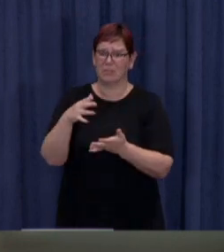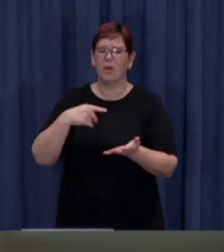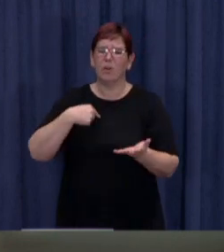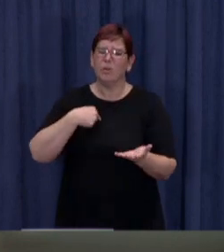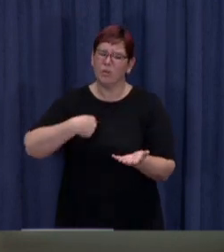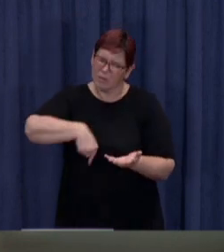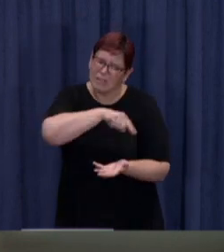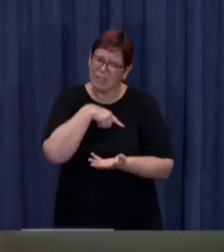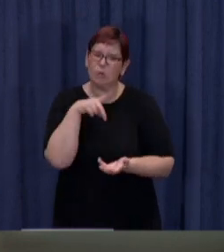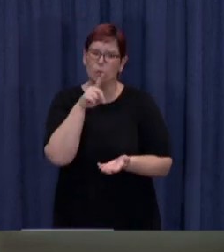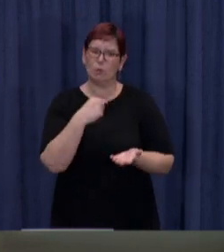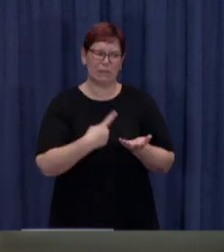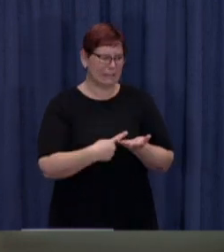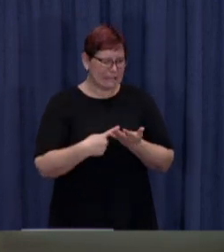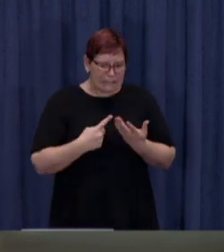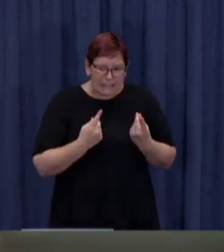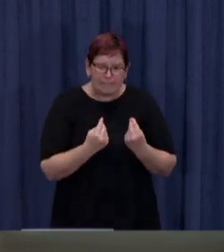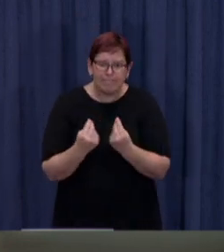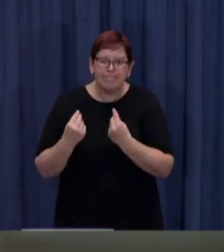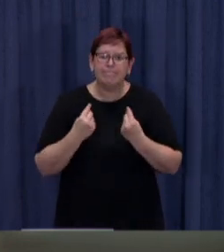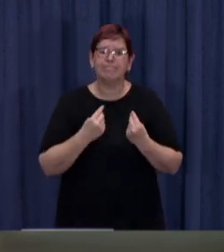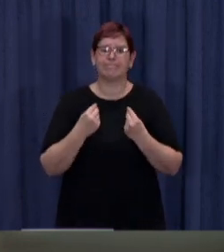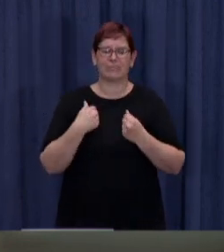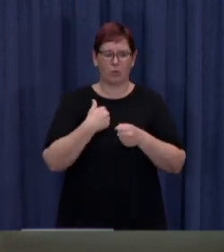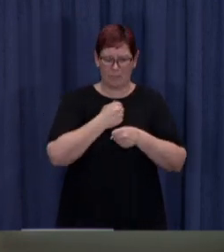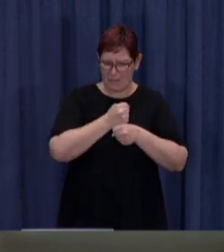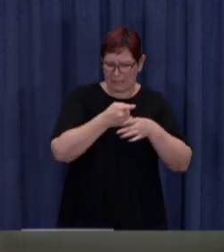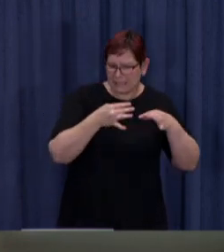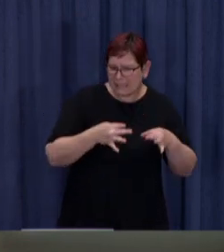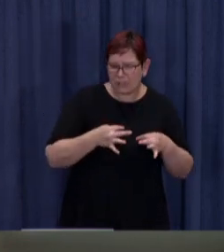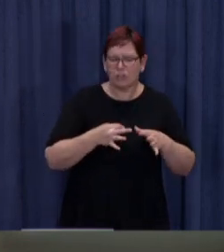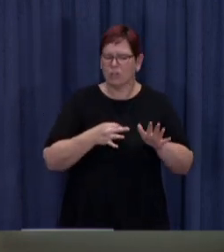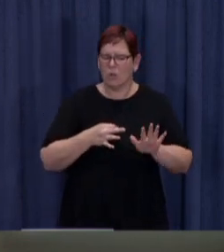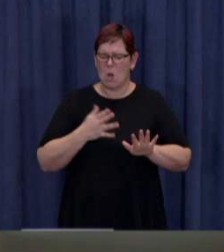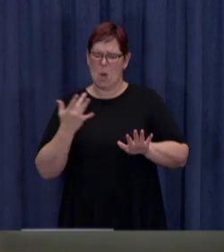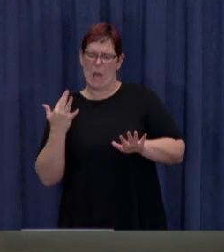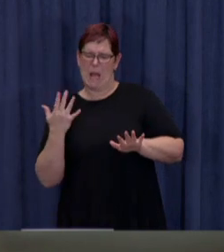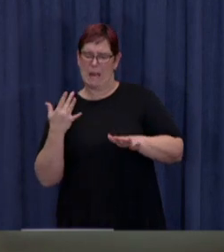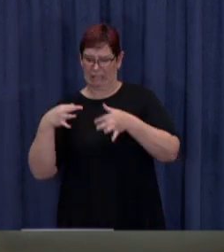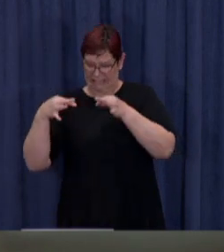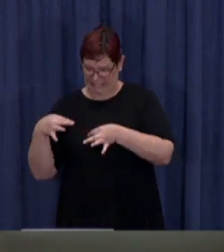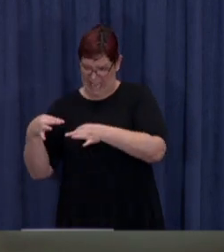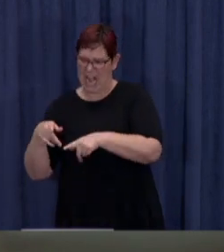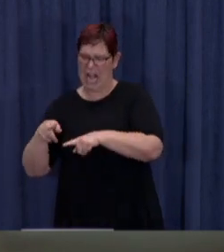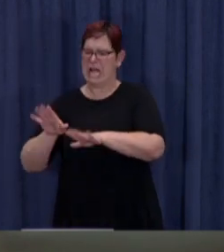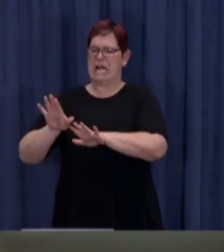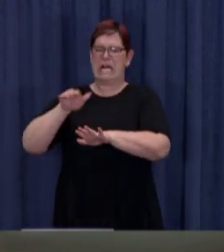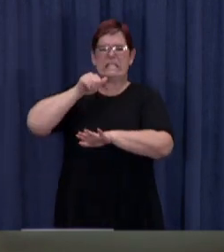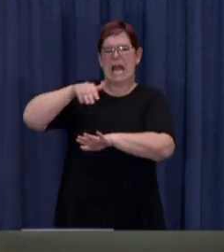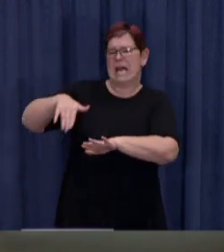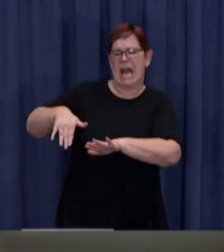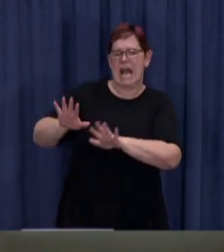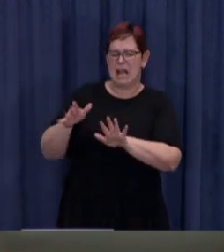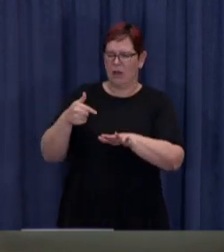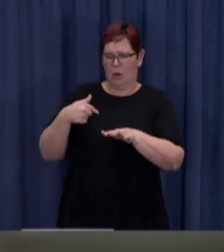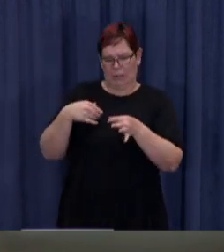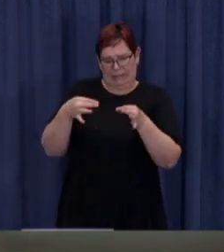that could be taken or not and so I just want people to know that any decision that's been taken to affect people's rights you know I mean it affects your